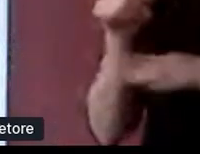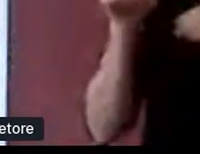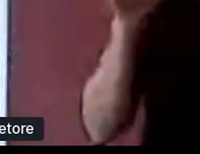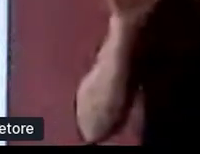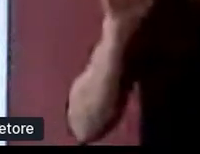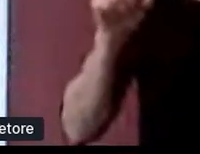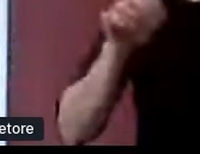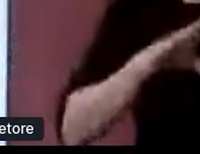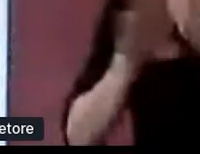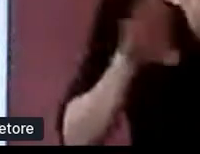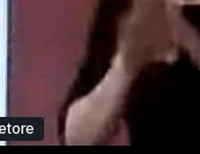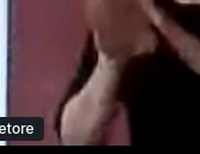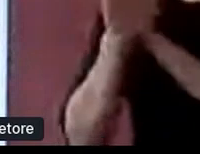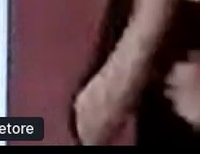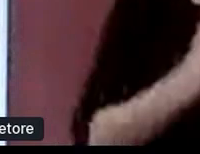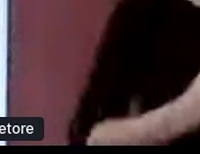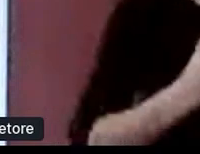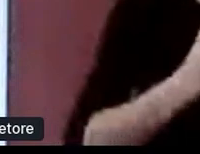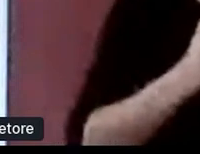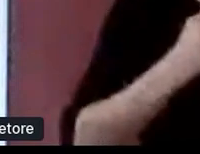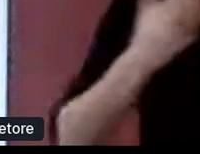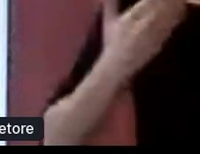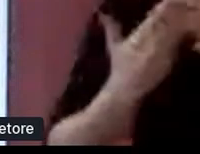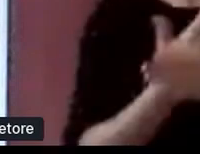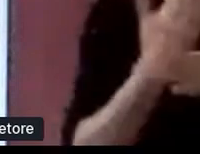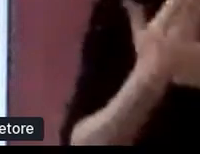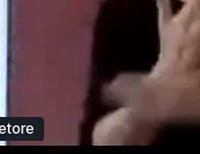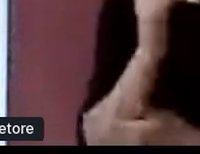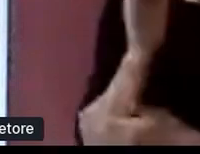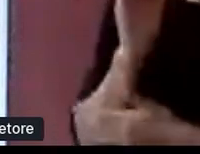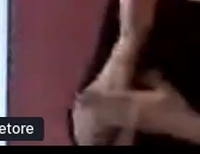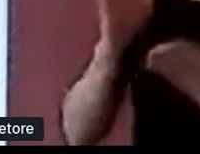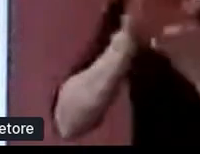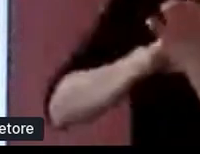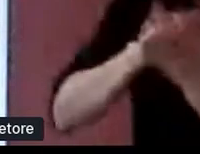and champion initiatives that help promote Diversity, Equity,